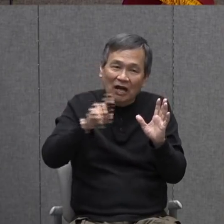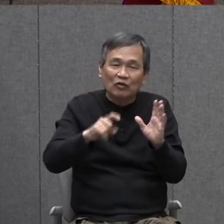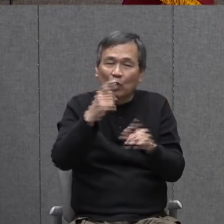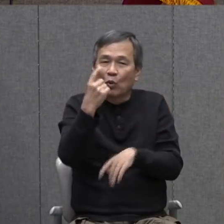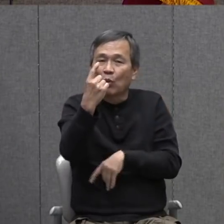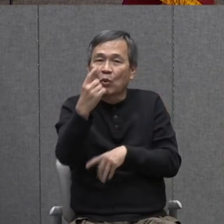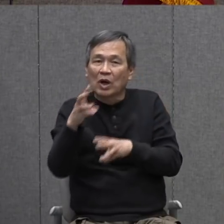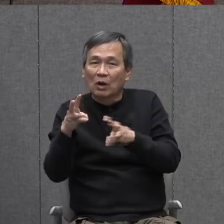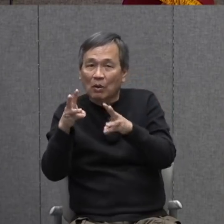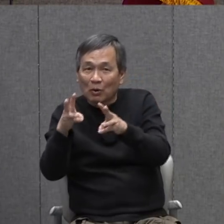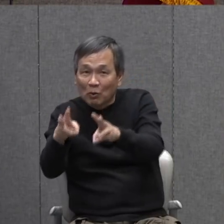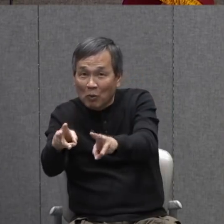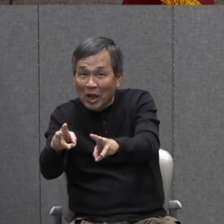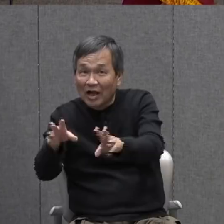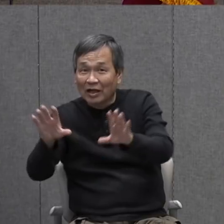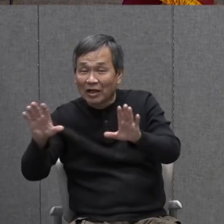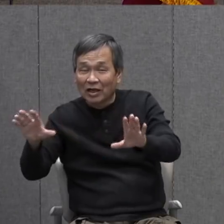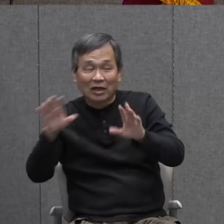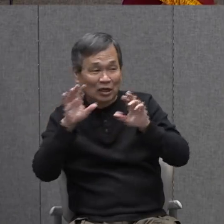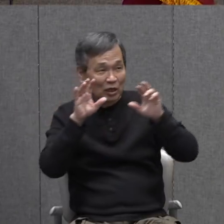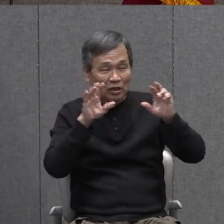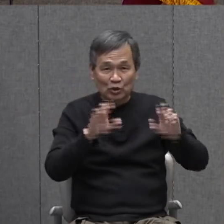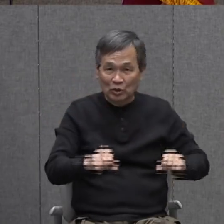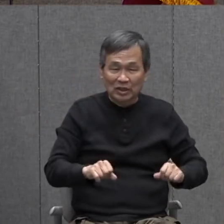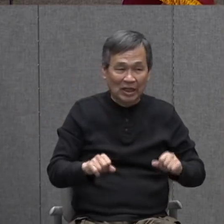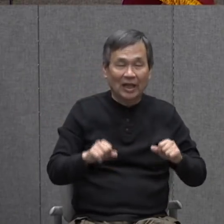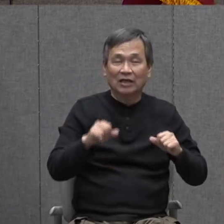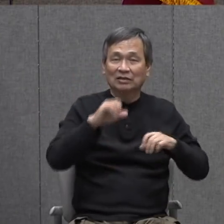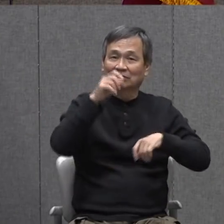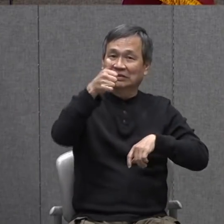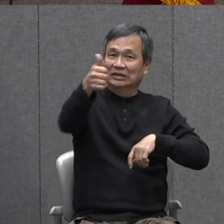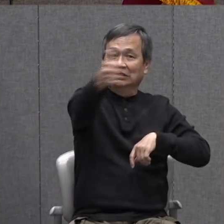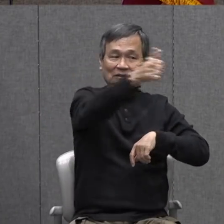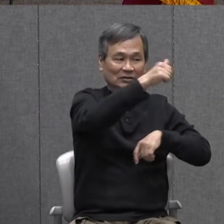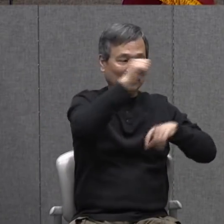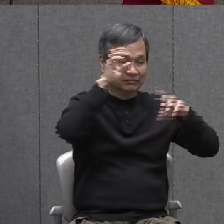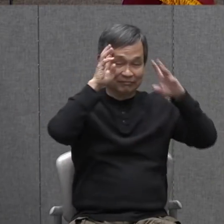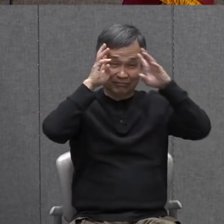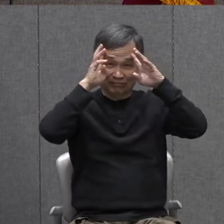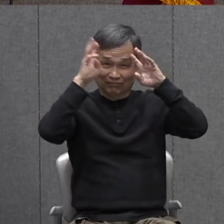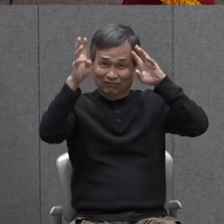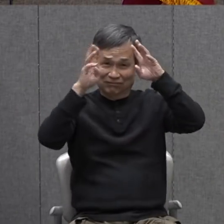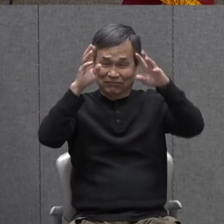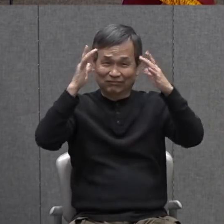You are only limited by the limits you set for yourself and with what you have available.